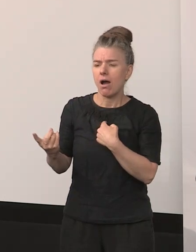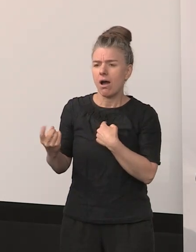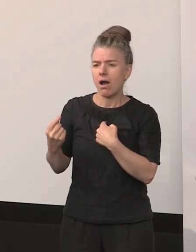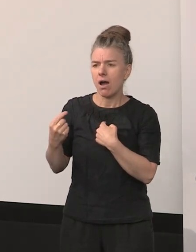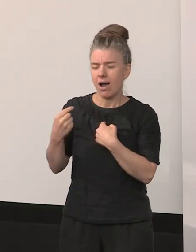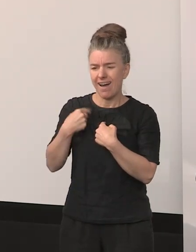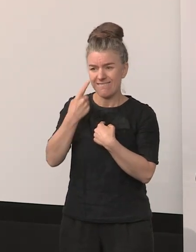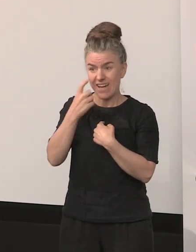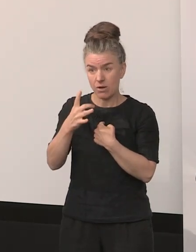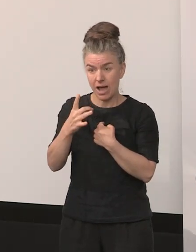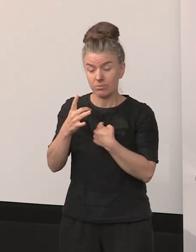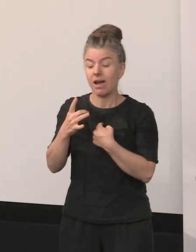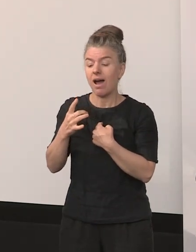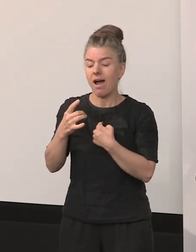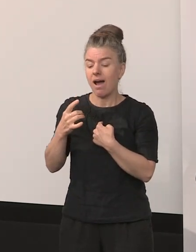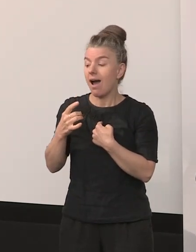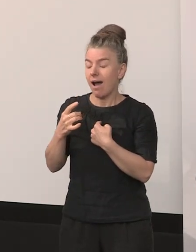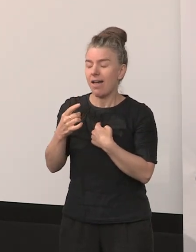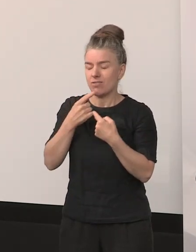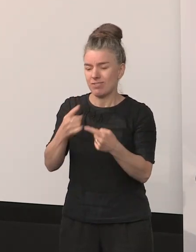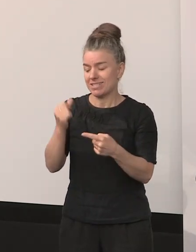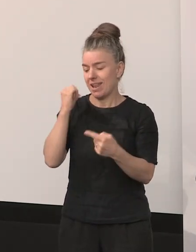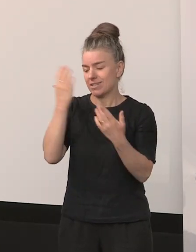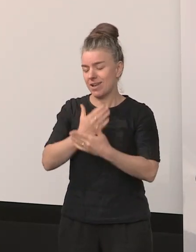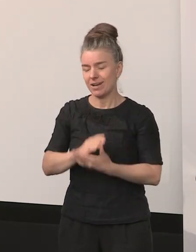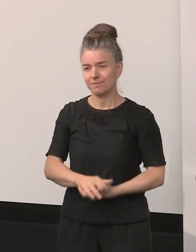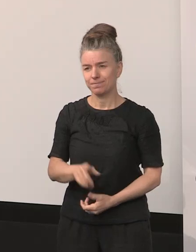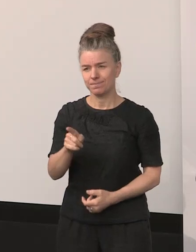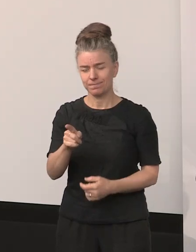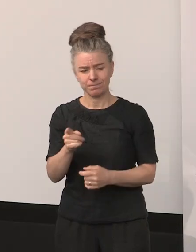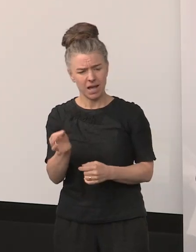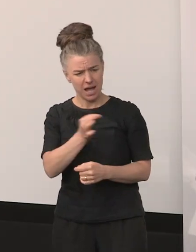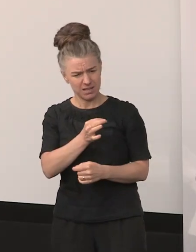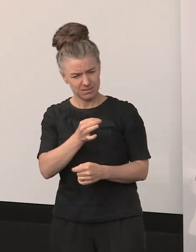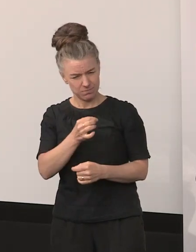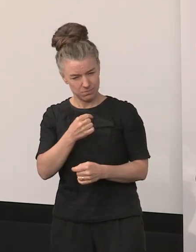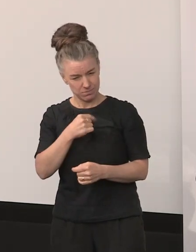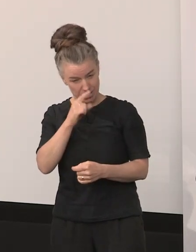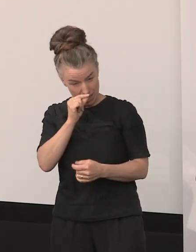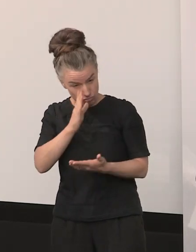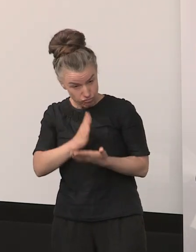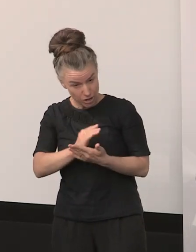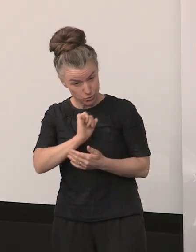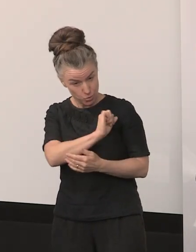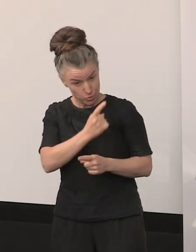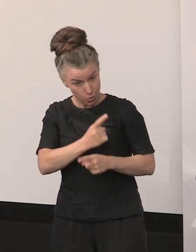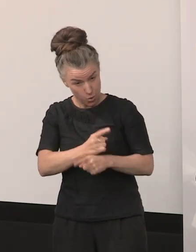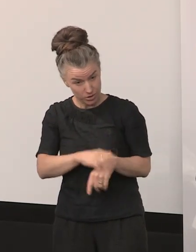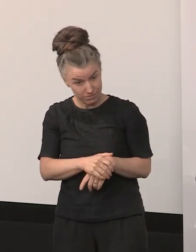announcement. As soon as it became clear what the other information was, and I was privy to that, I released that in a further statement last